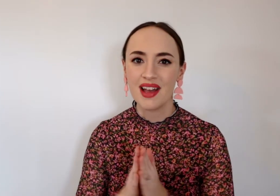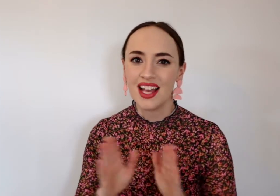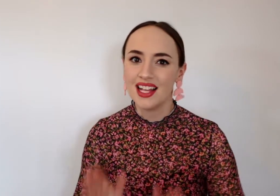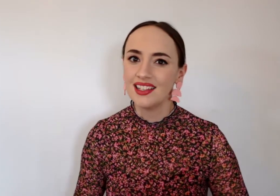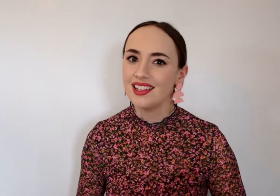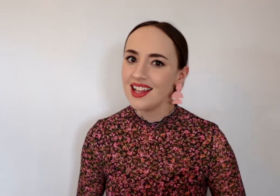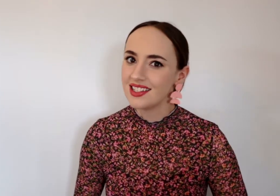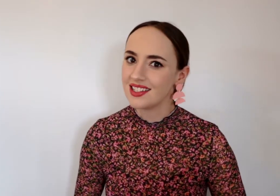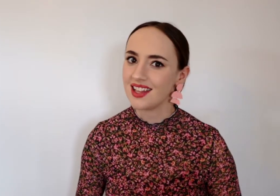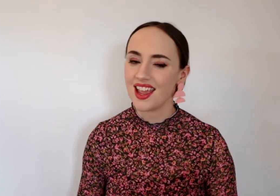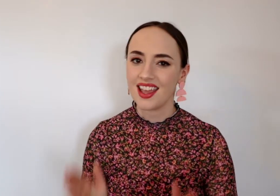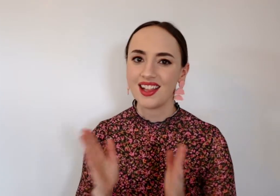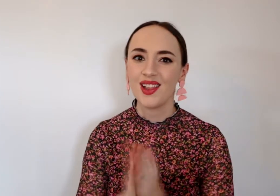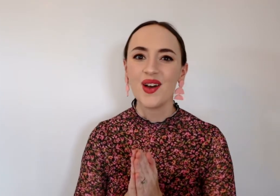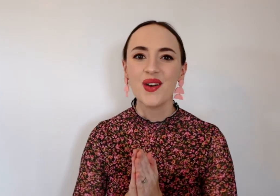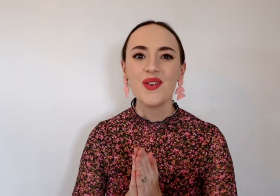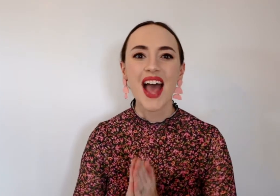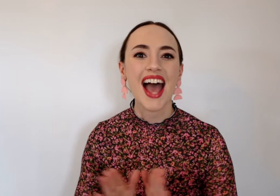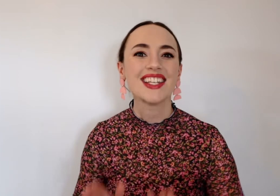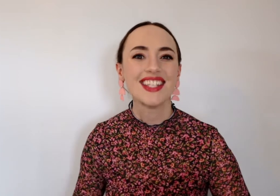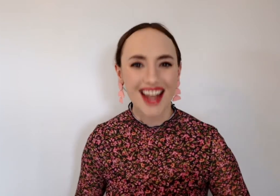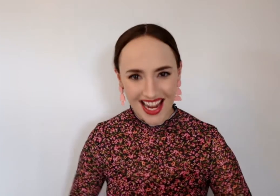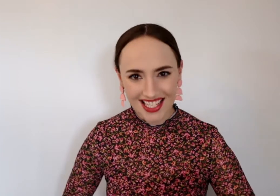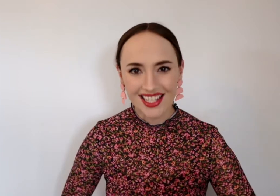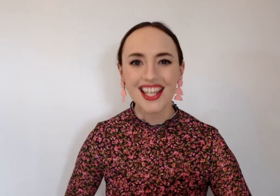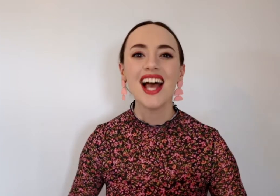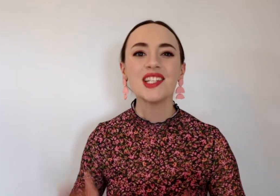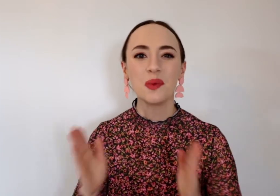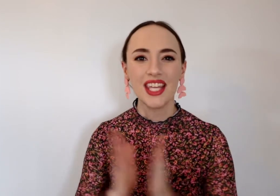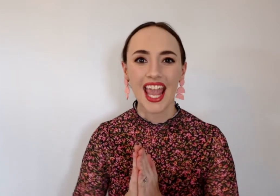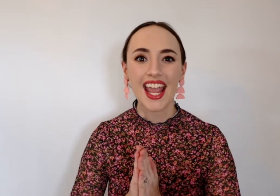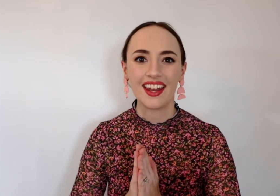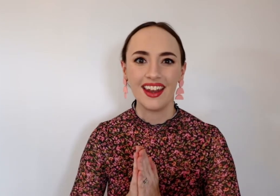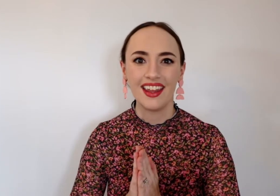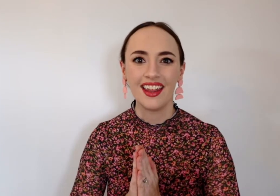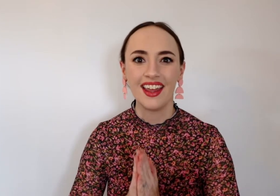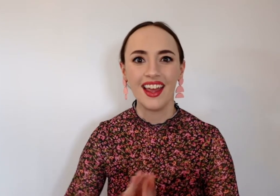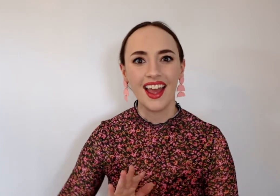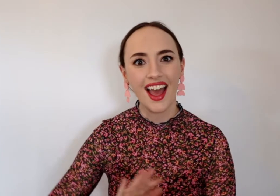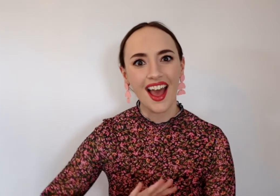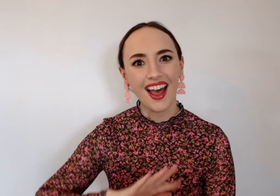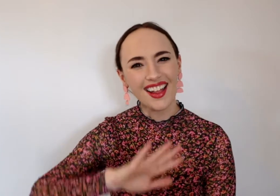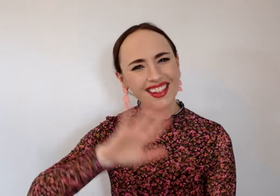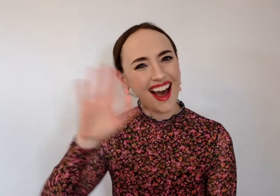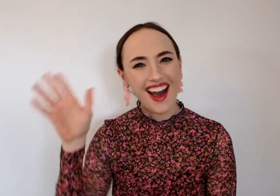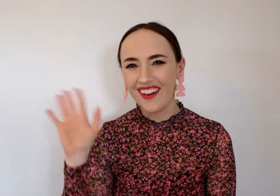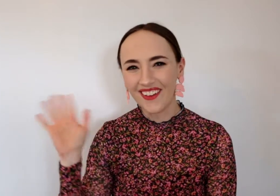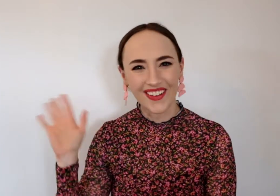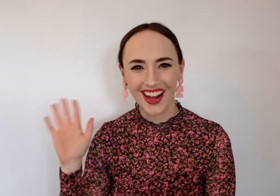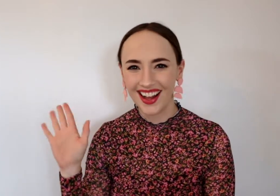Let's say hello as nicely as we can! Hello!